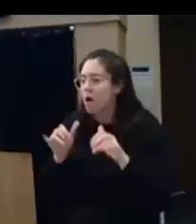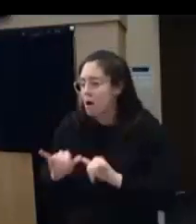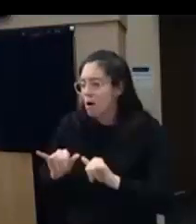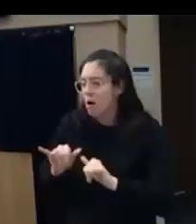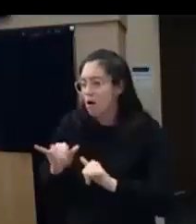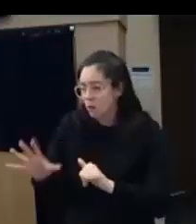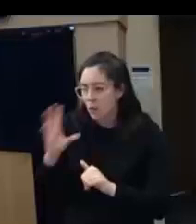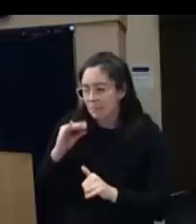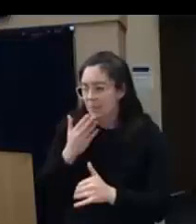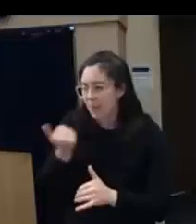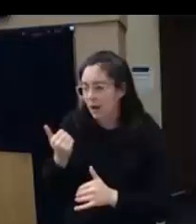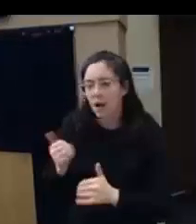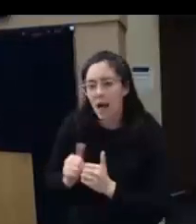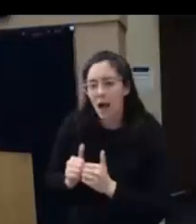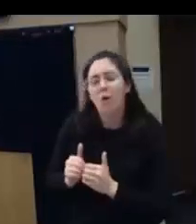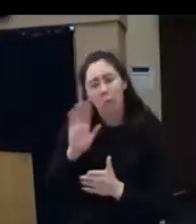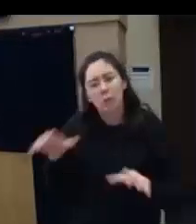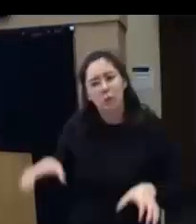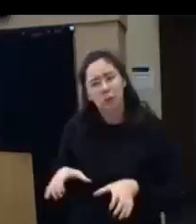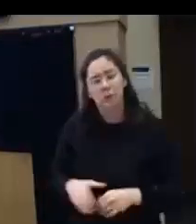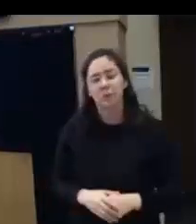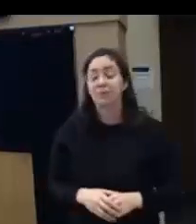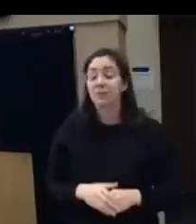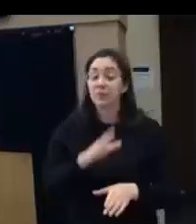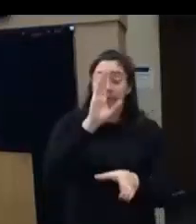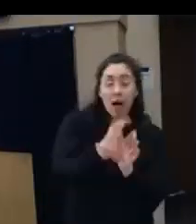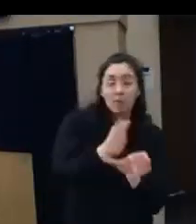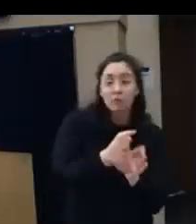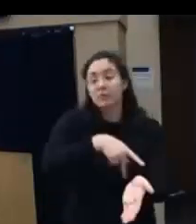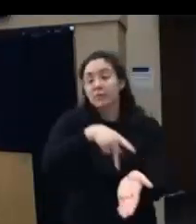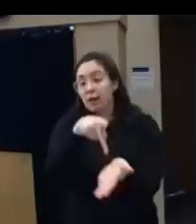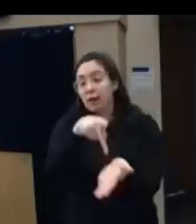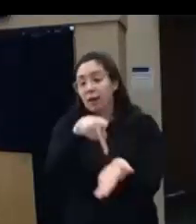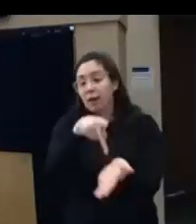experience better so it's from a psychologist a psychiatrist mental health perspective the